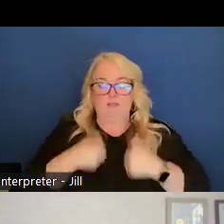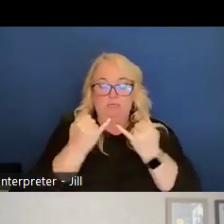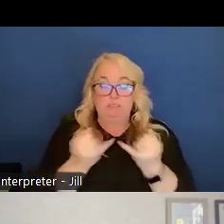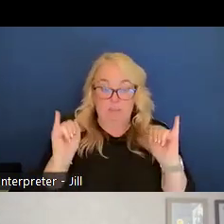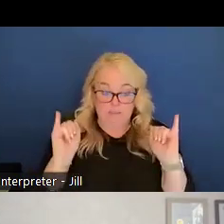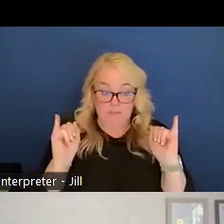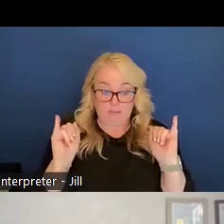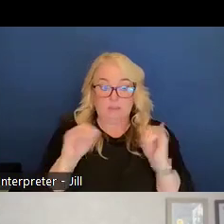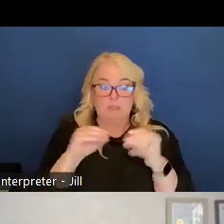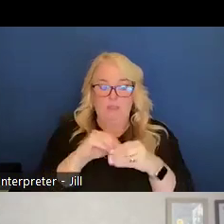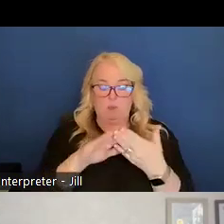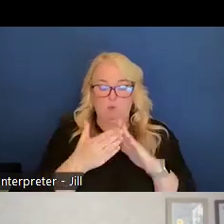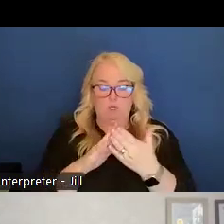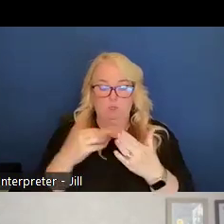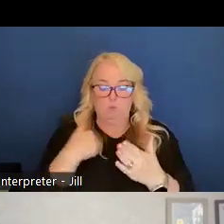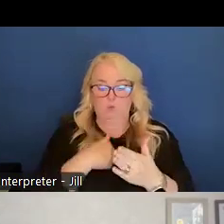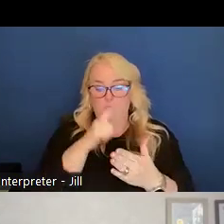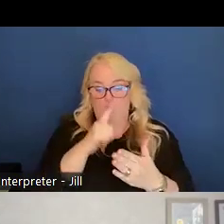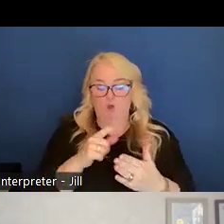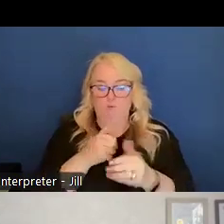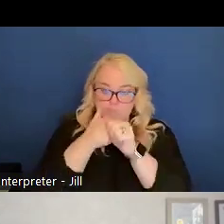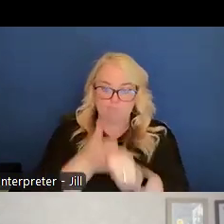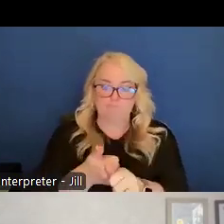the social model of disability, and the independent living model